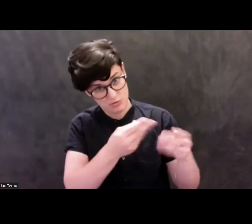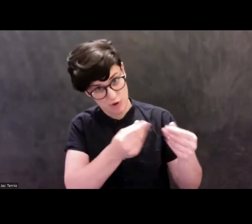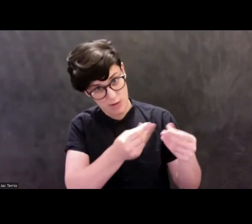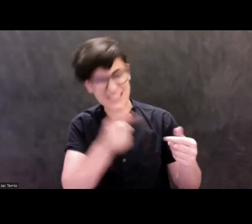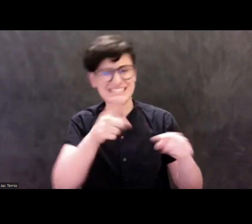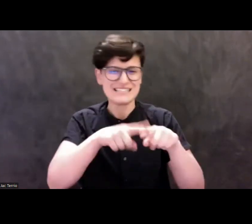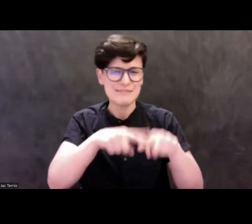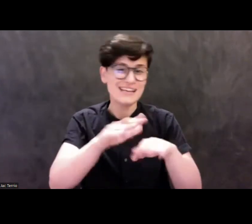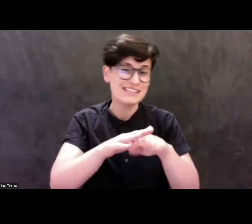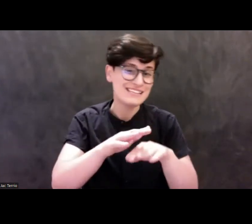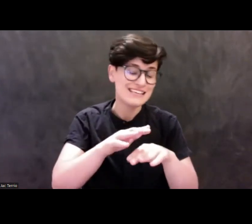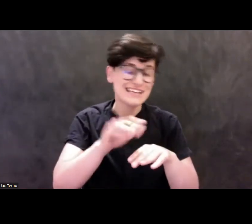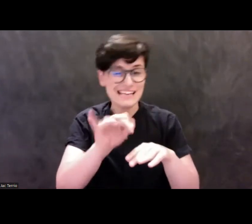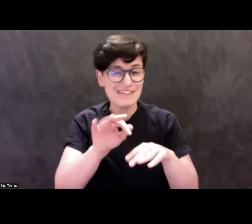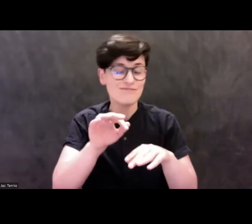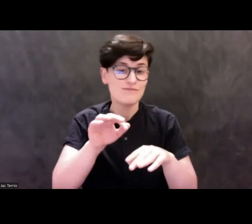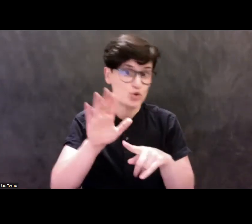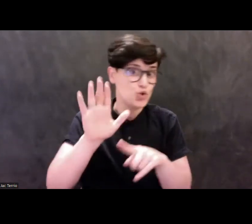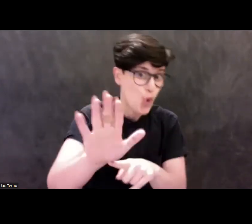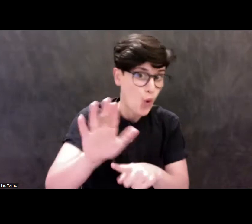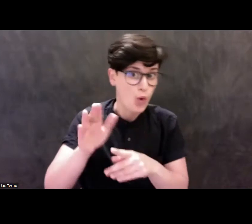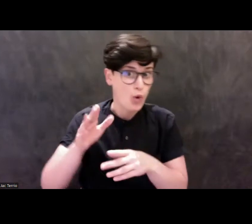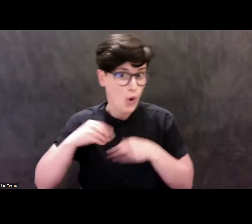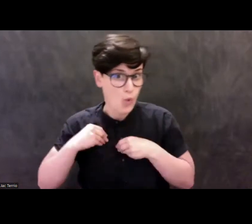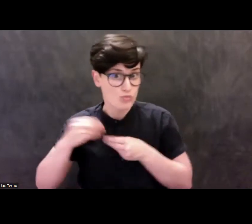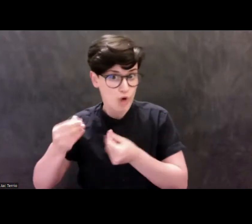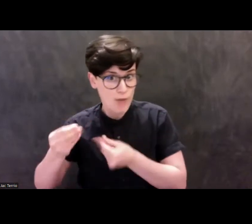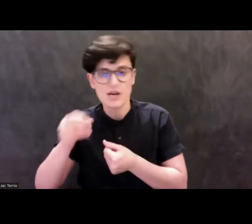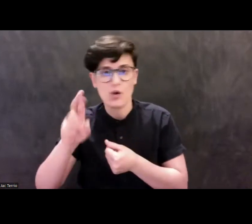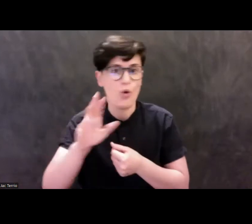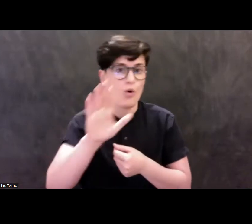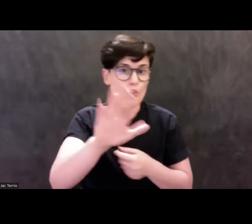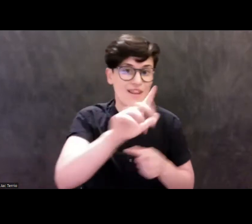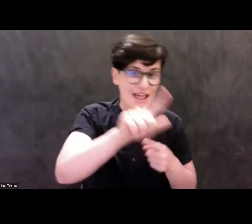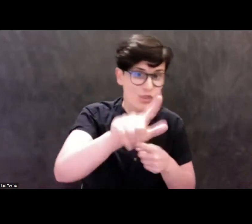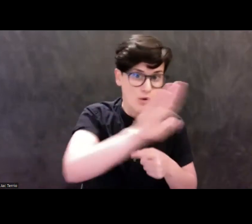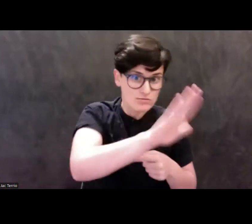There may be several different parties that you need to talk to in terms of getting accommodations